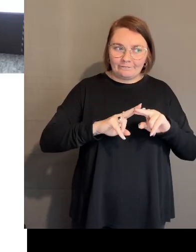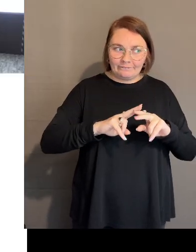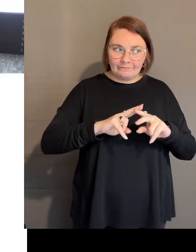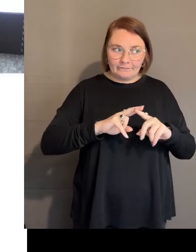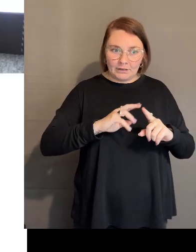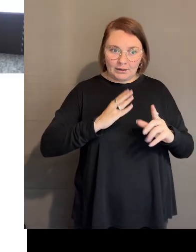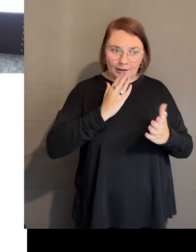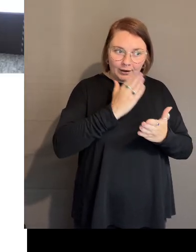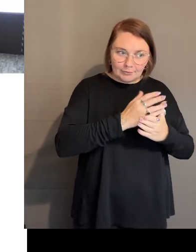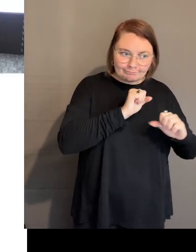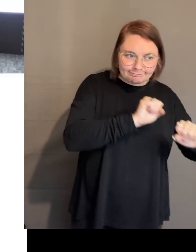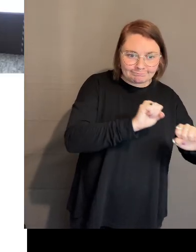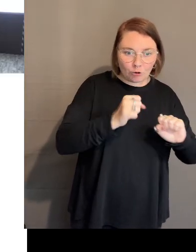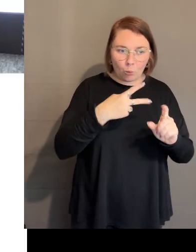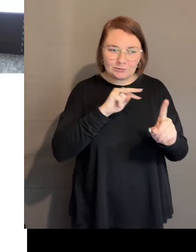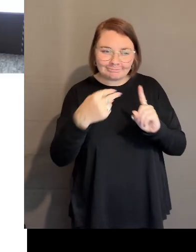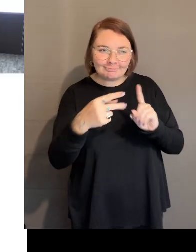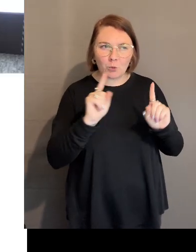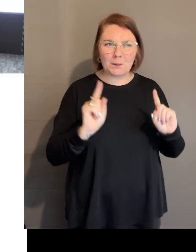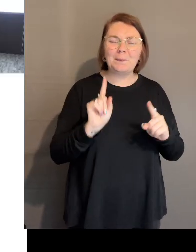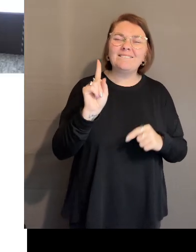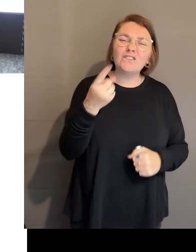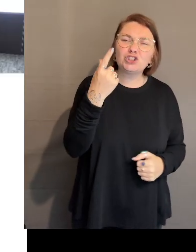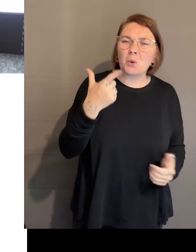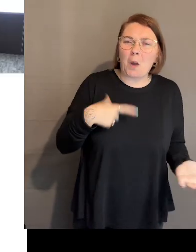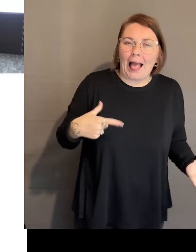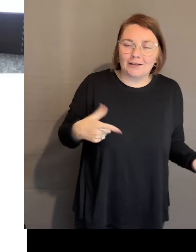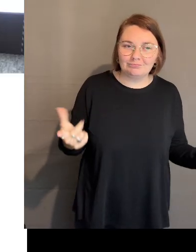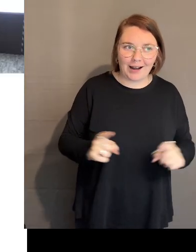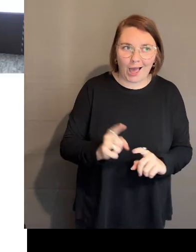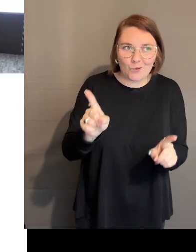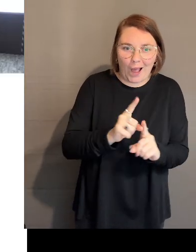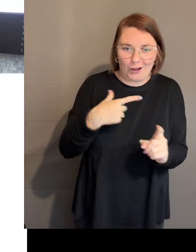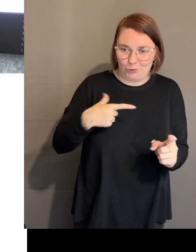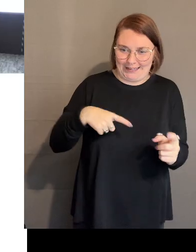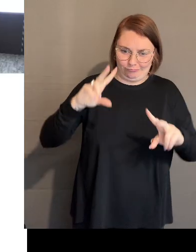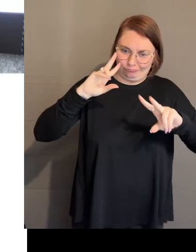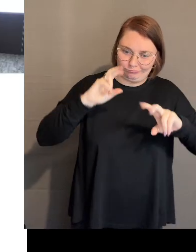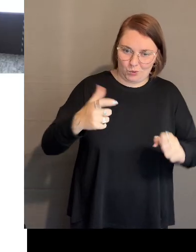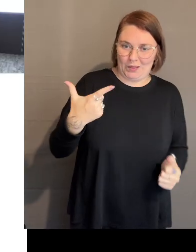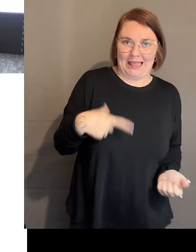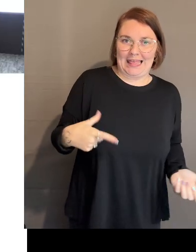Which way does this go? But first, why, why would we look at this?